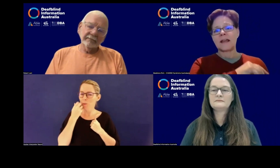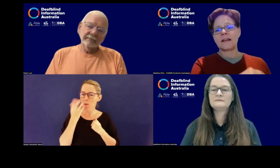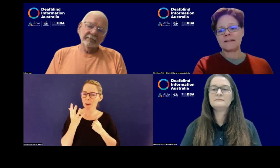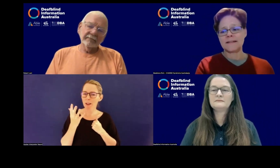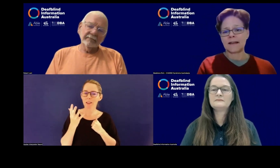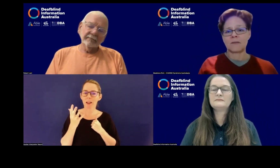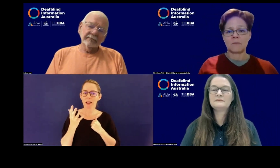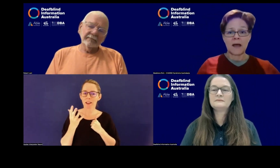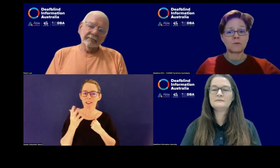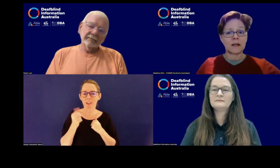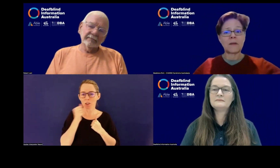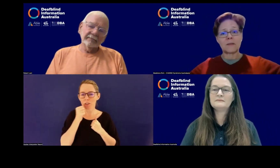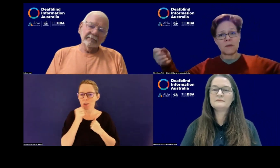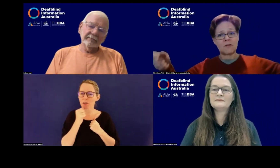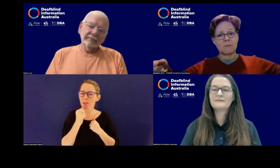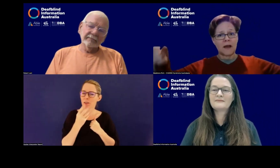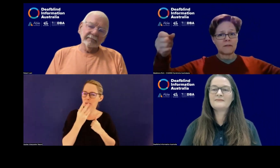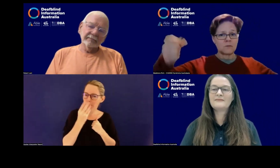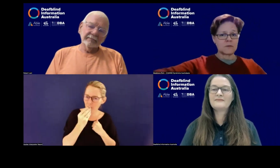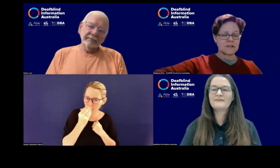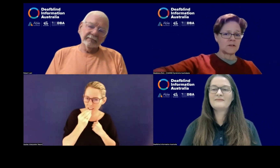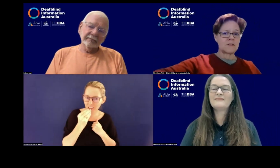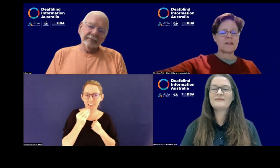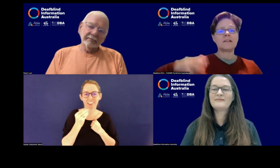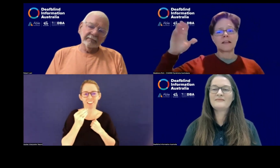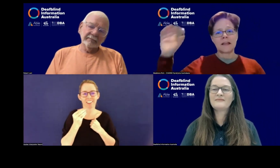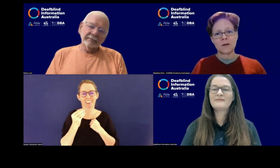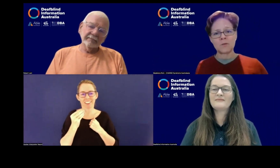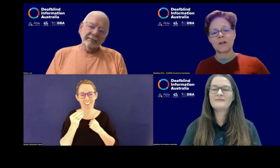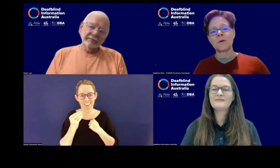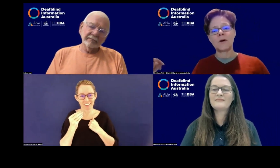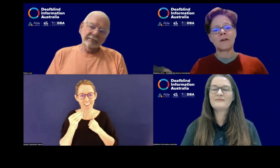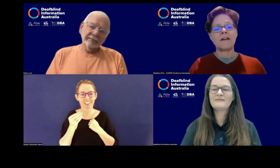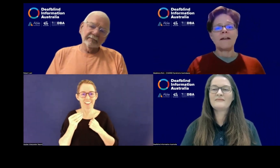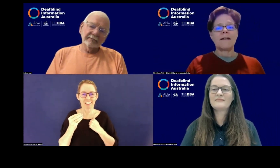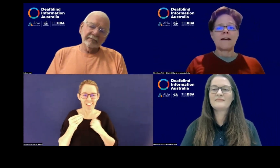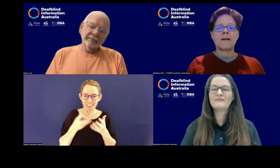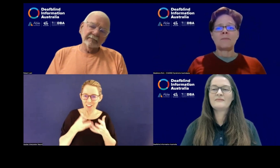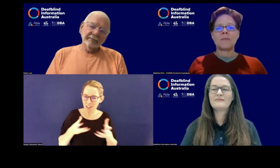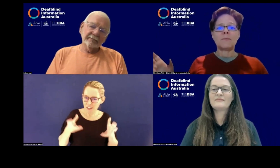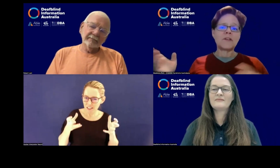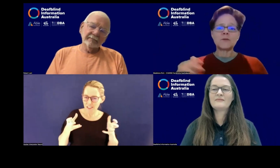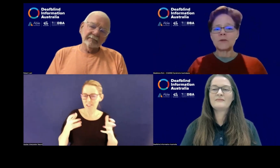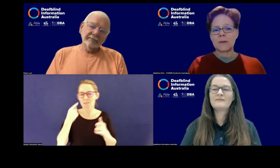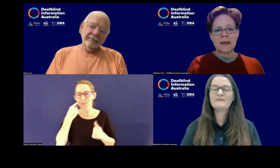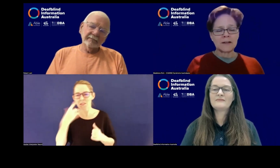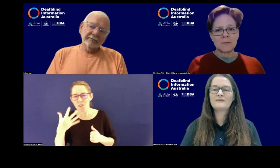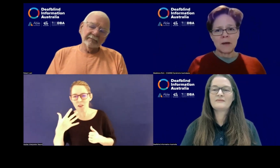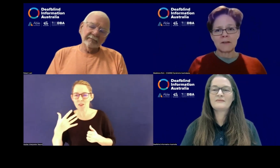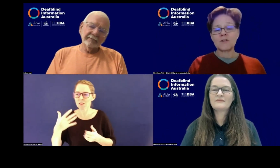The bath would come out, the kettle would go on, things would